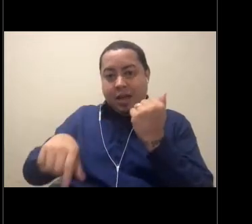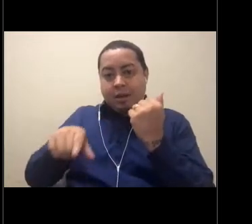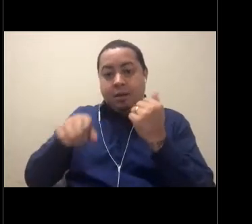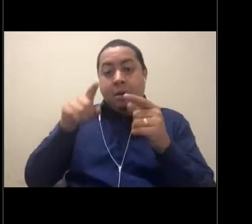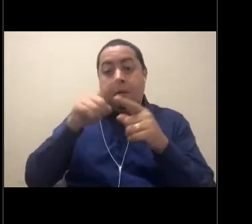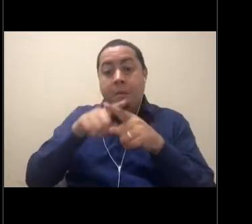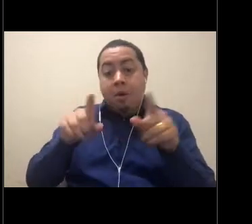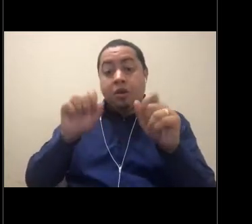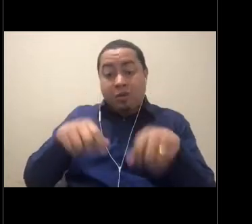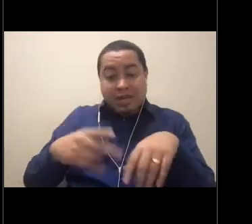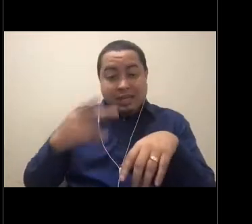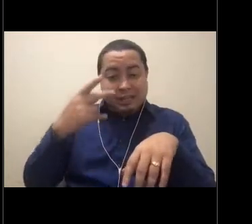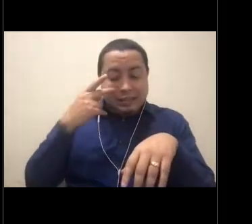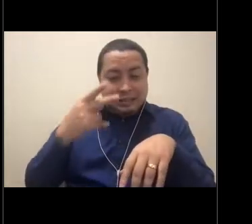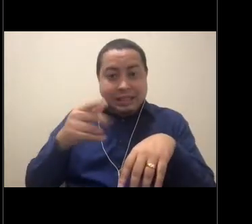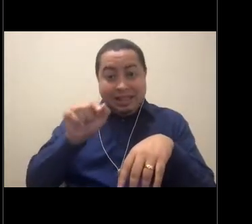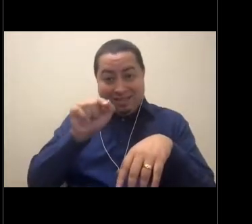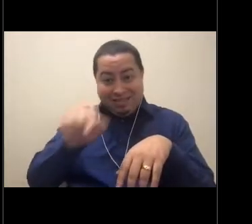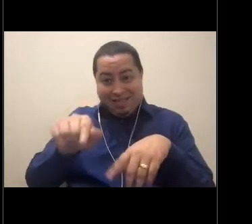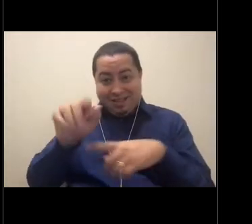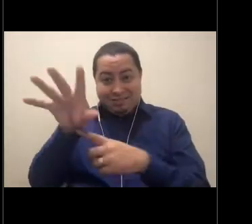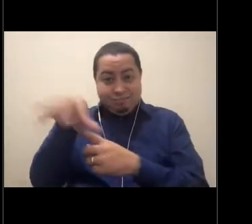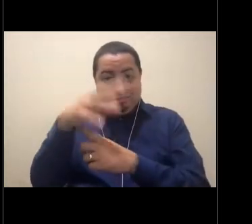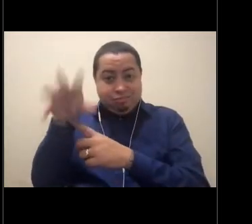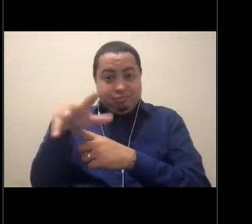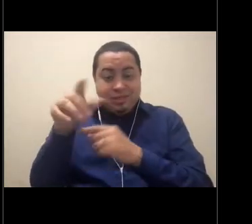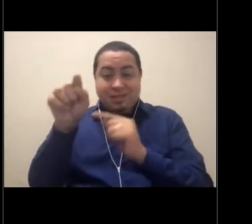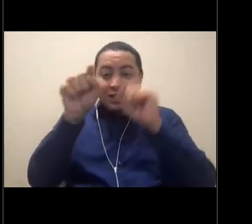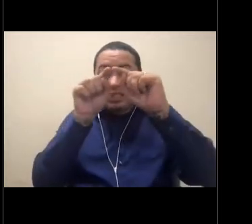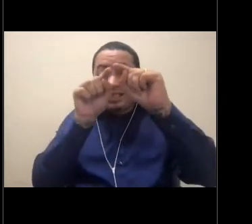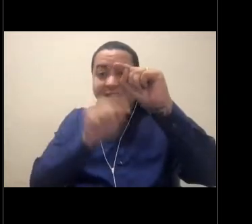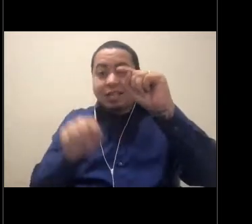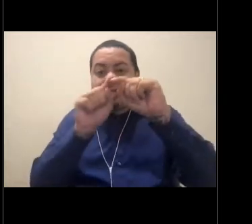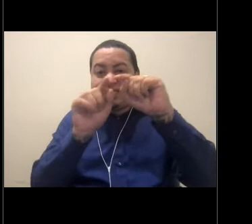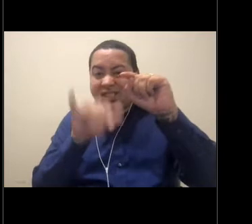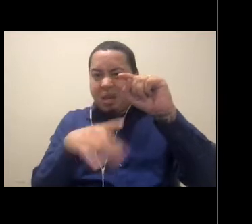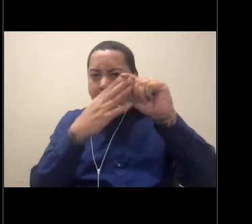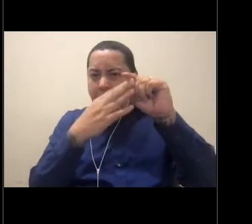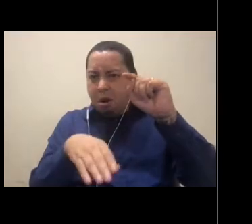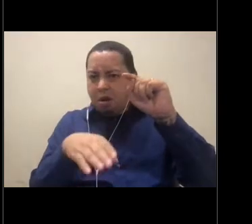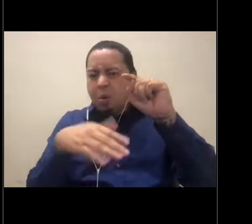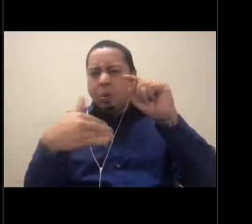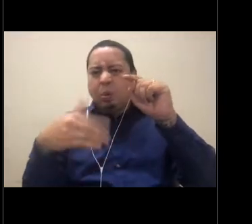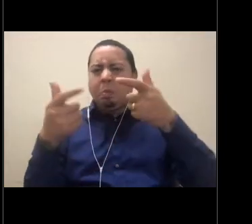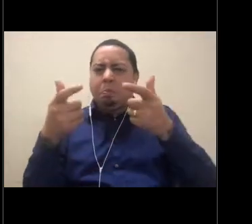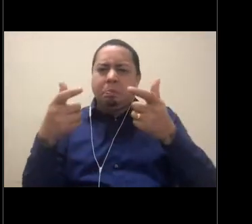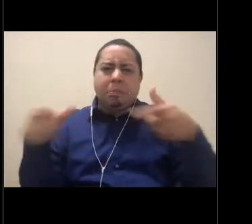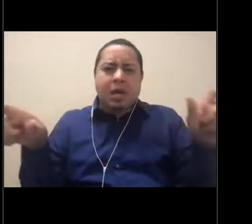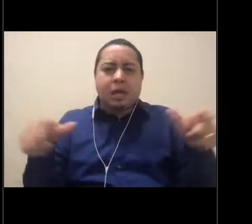that this satellite antenna or the dish part is very big. And usually they'll have to do a lot of routine maintenance to make sure they're keeping them functioning.